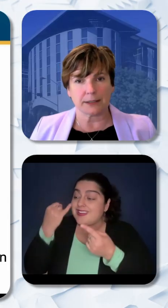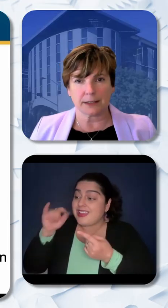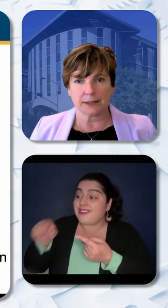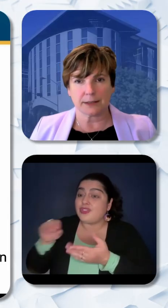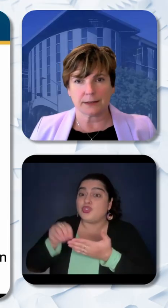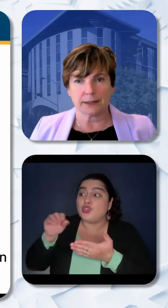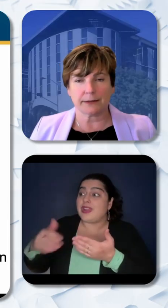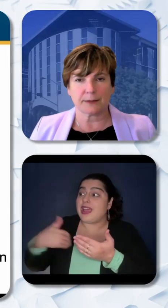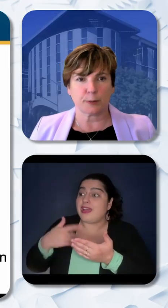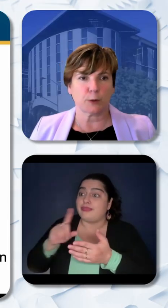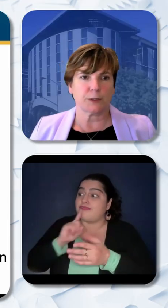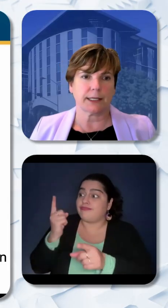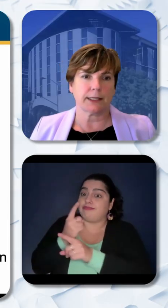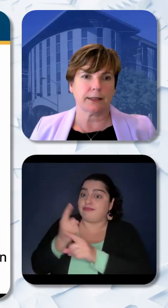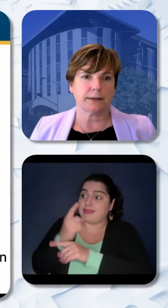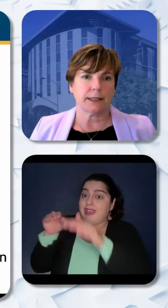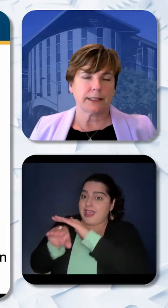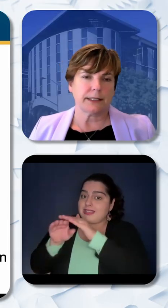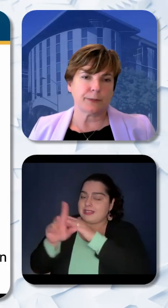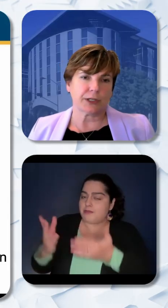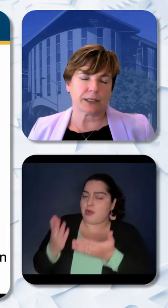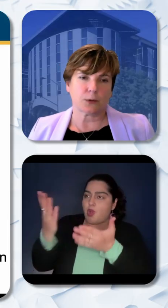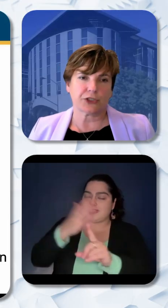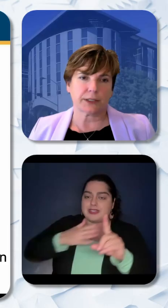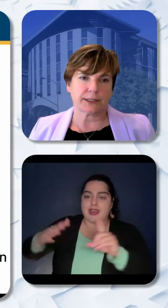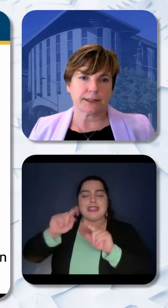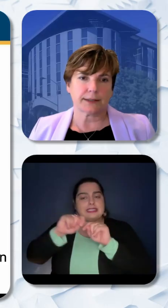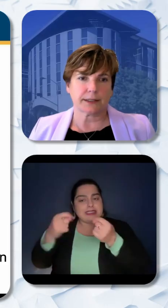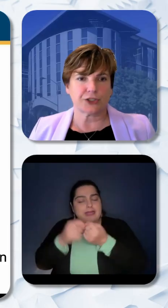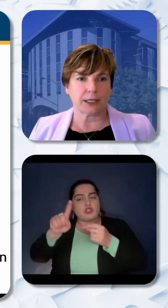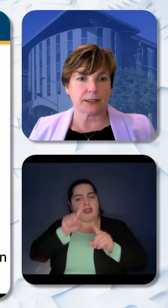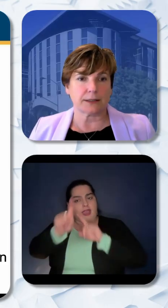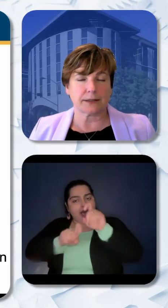access in this proposed setting. Teams should ask questions such as,